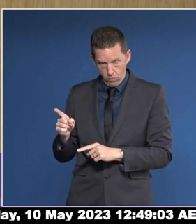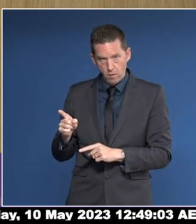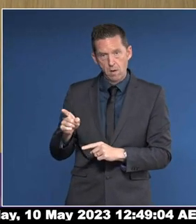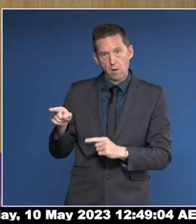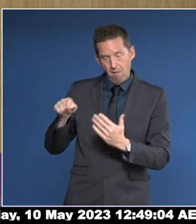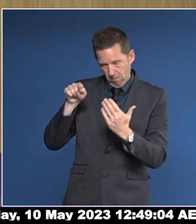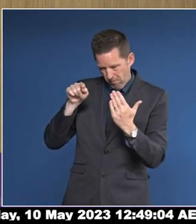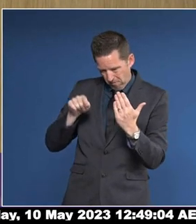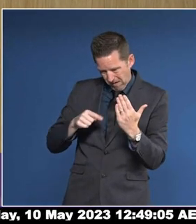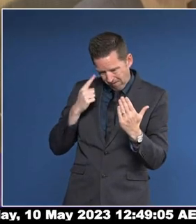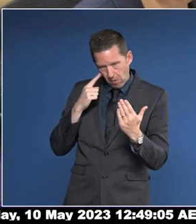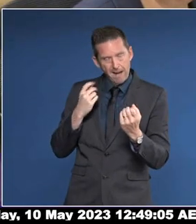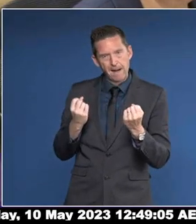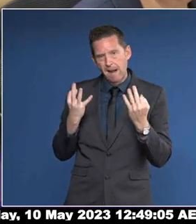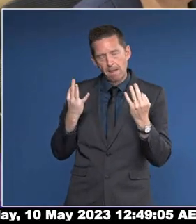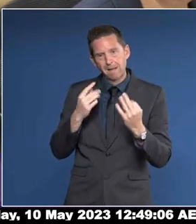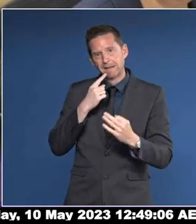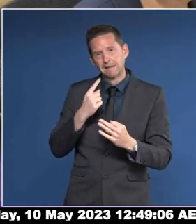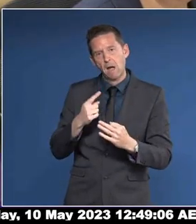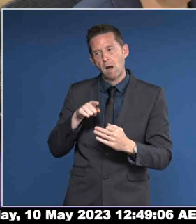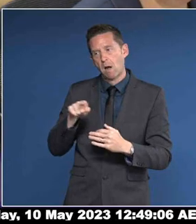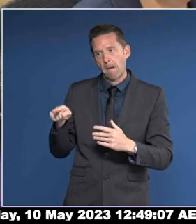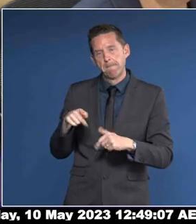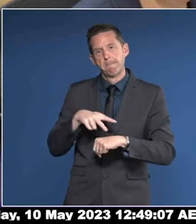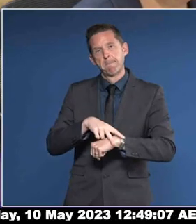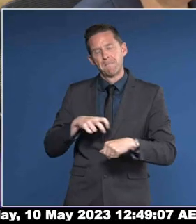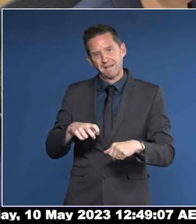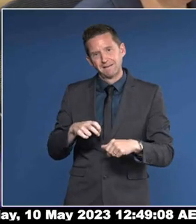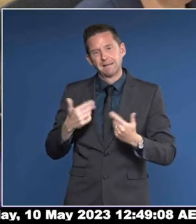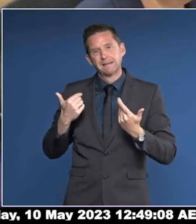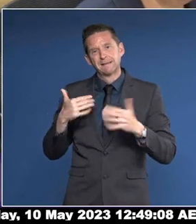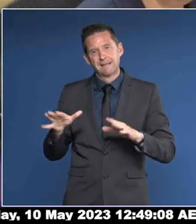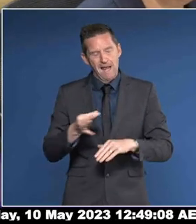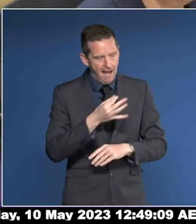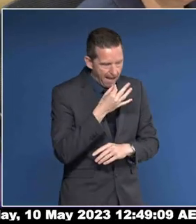that records the police putting those allegations which include, would you agree,